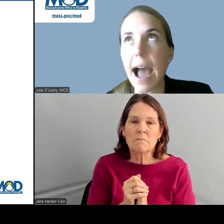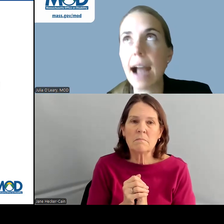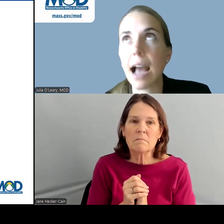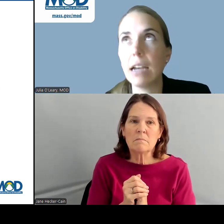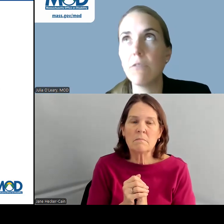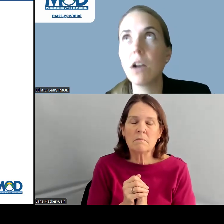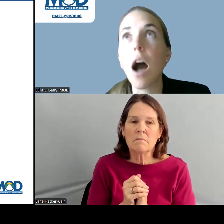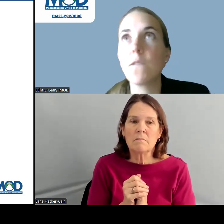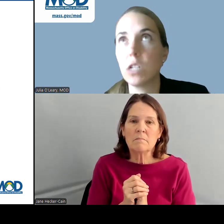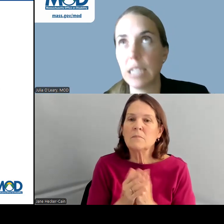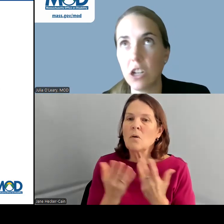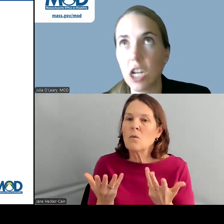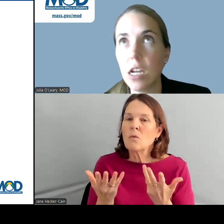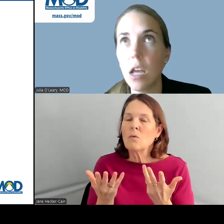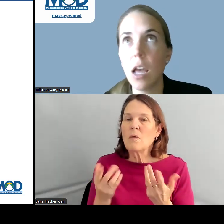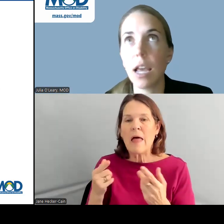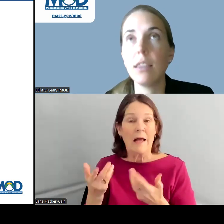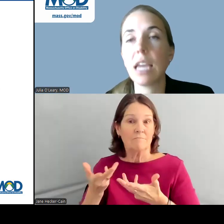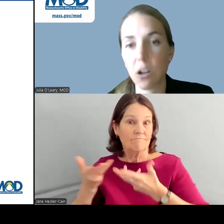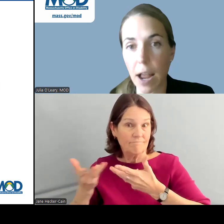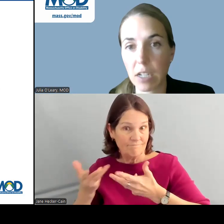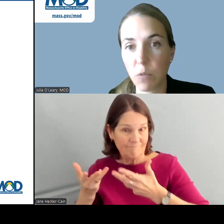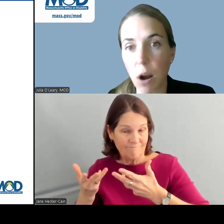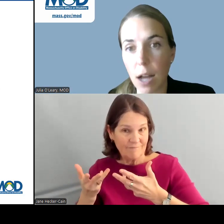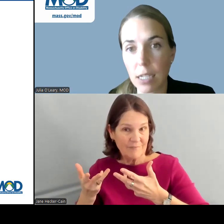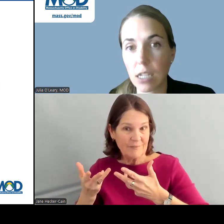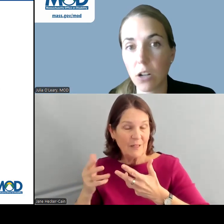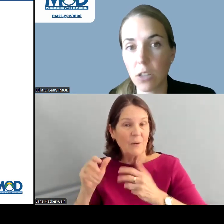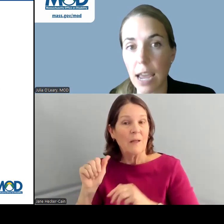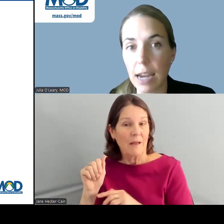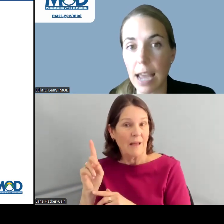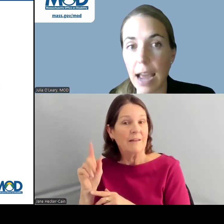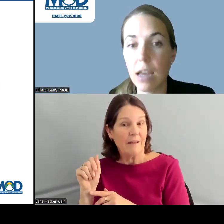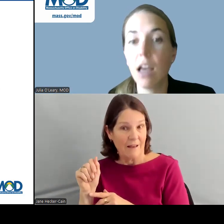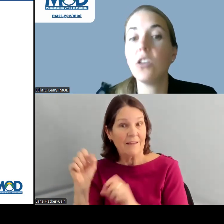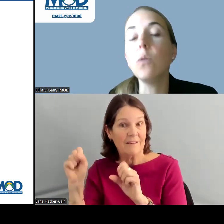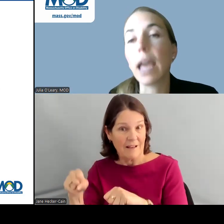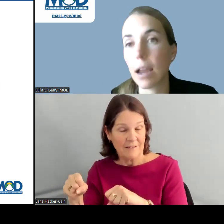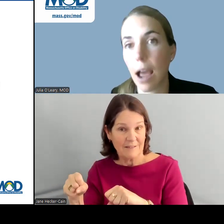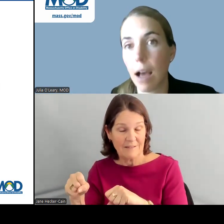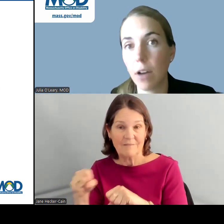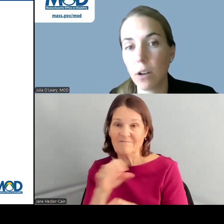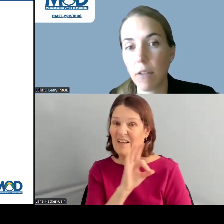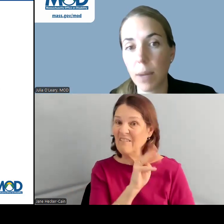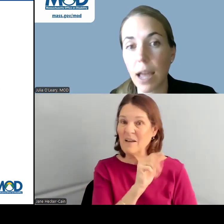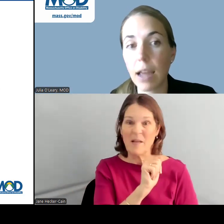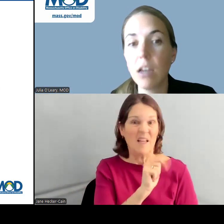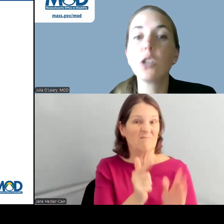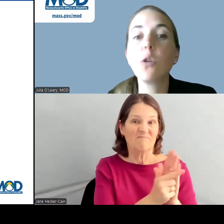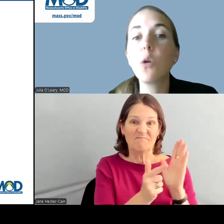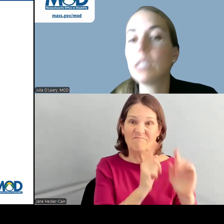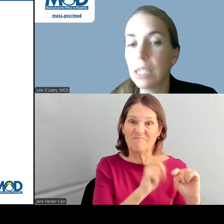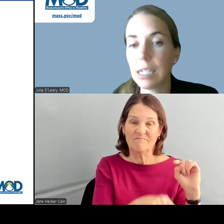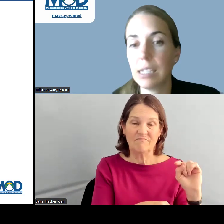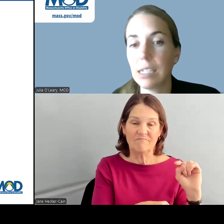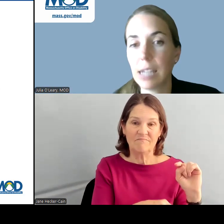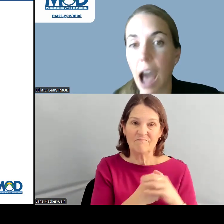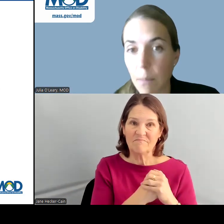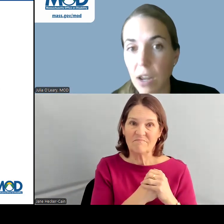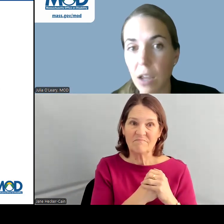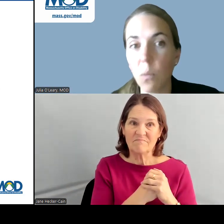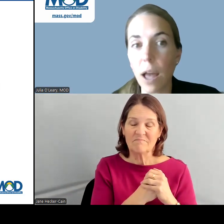So, you can have that kind of conversation in the interactive process under the ADA that you can't have under FMLA.